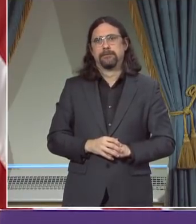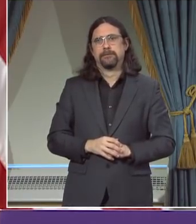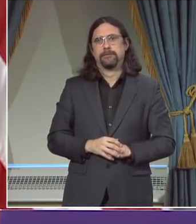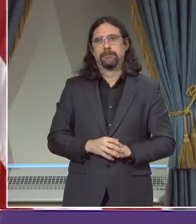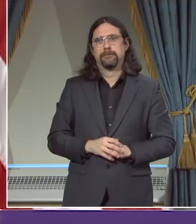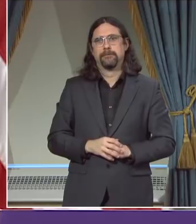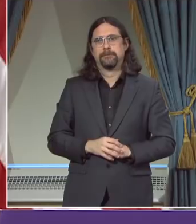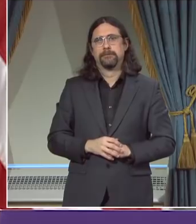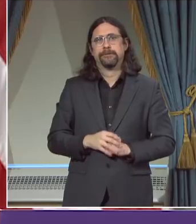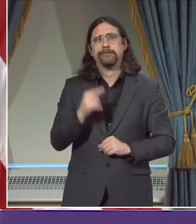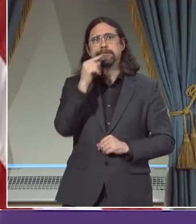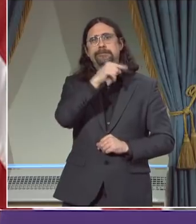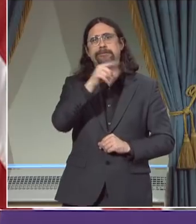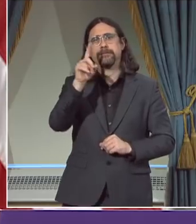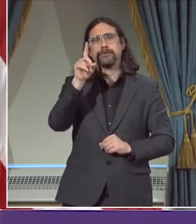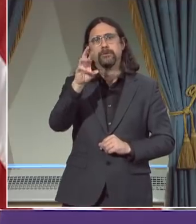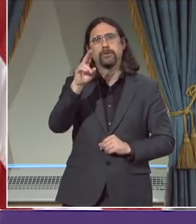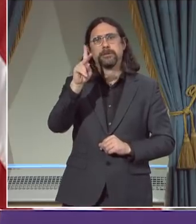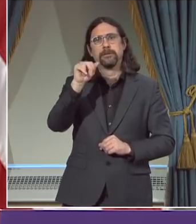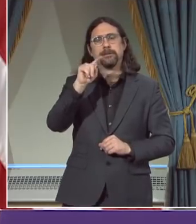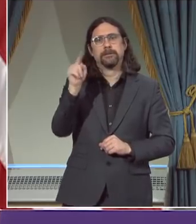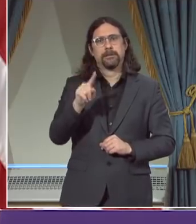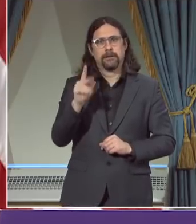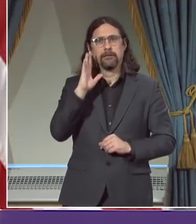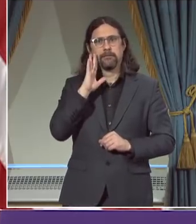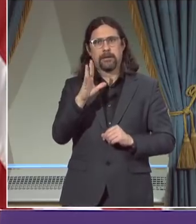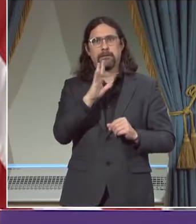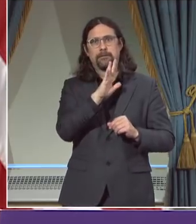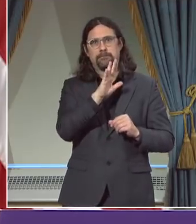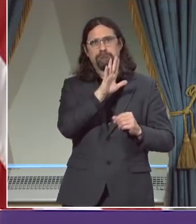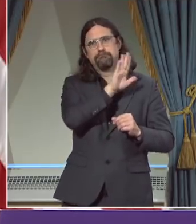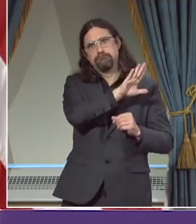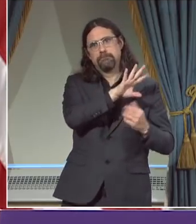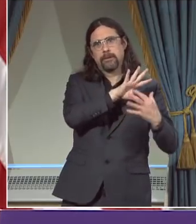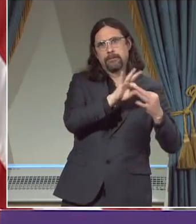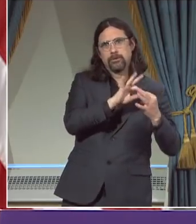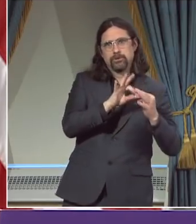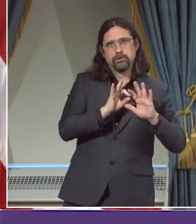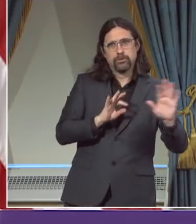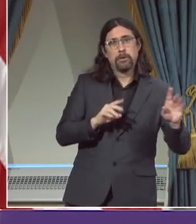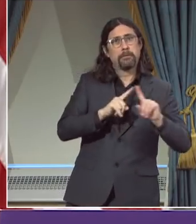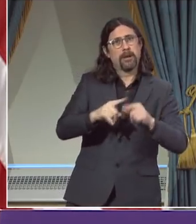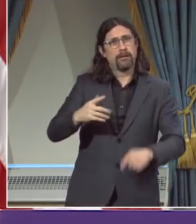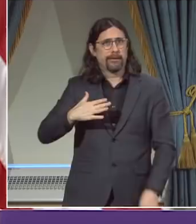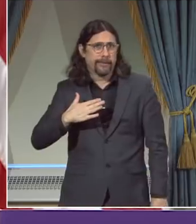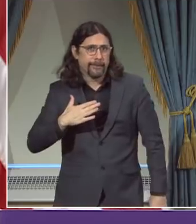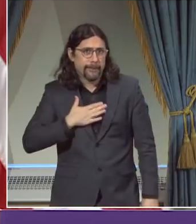ETH HSPOIALTS RIGHT AWAY. DR. KATZ WILL SPEAK TO THE